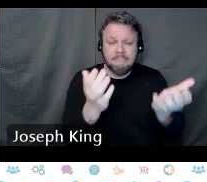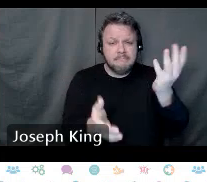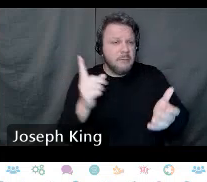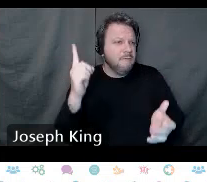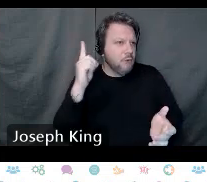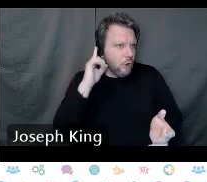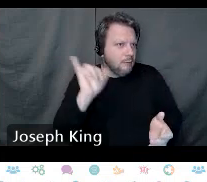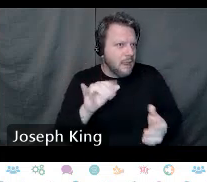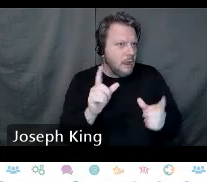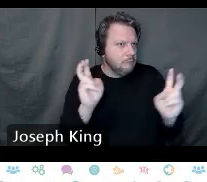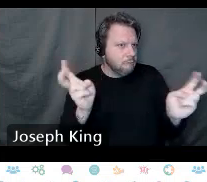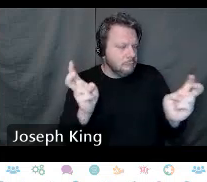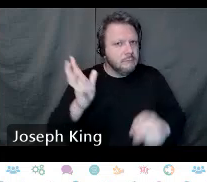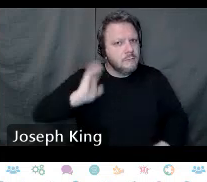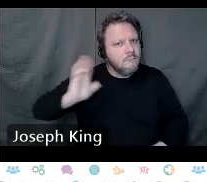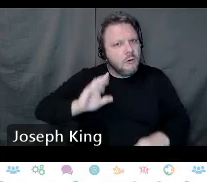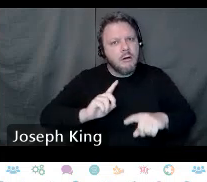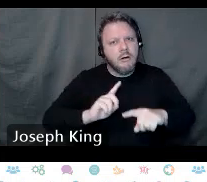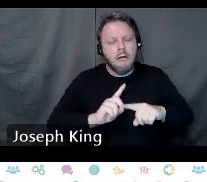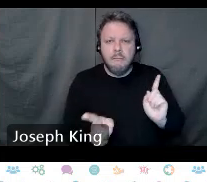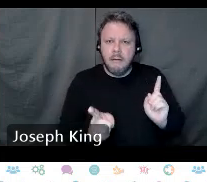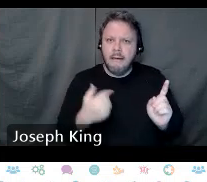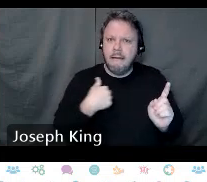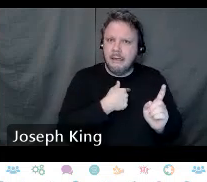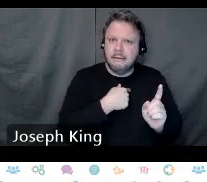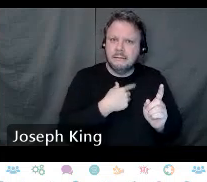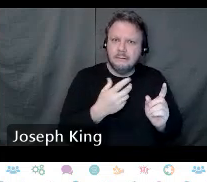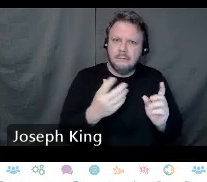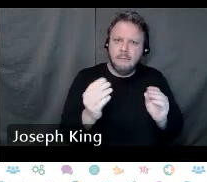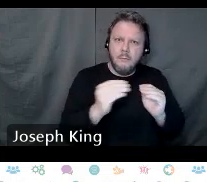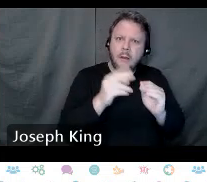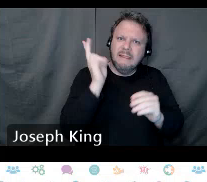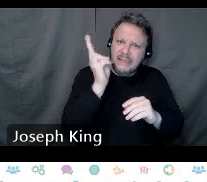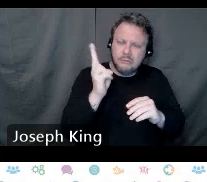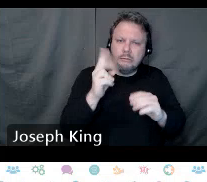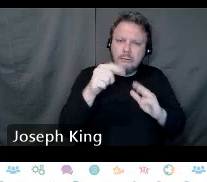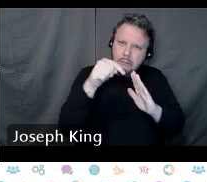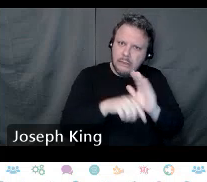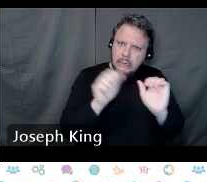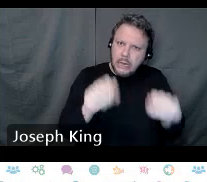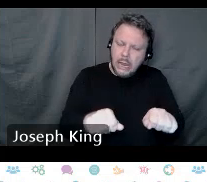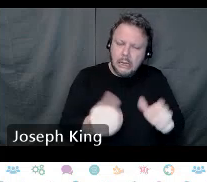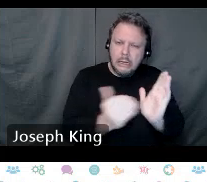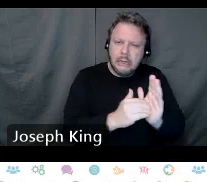May have heard some of this before. But it doesn't hurt for us to go a little bit into the history, so in 2023.